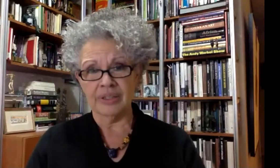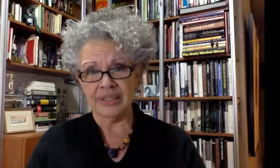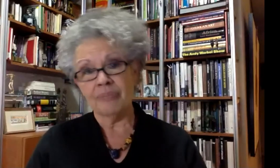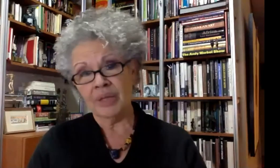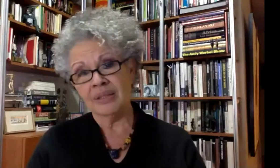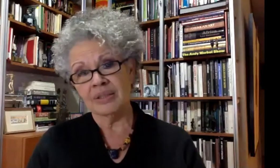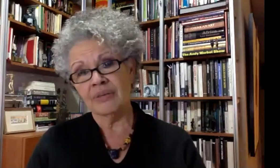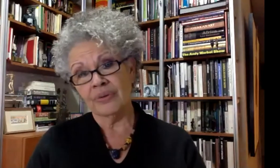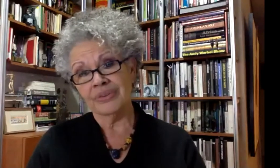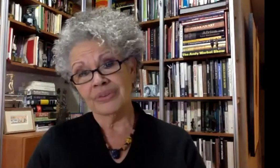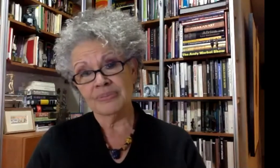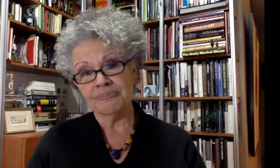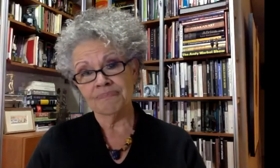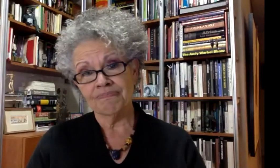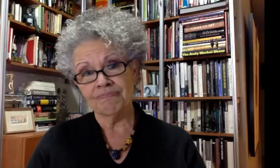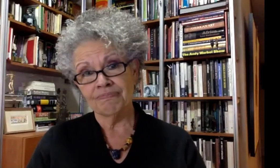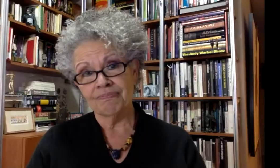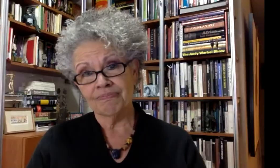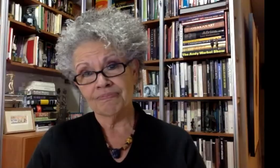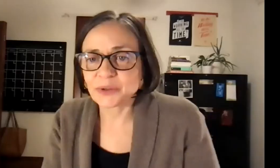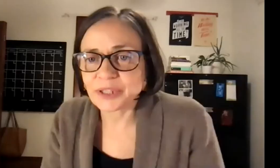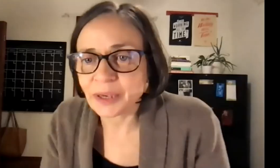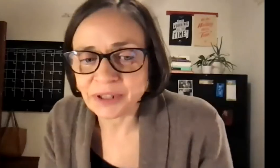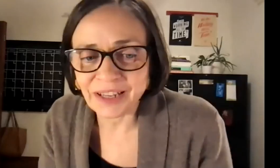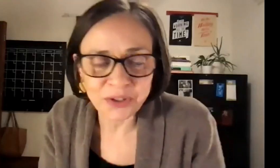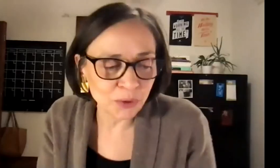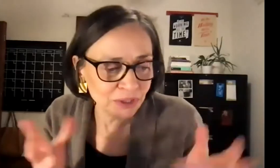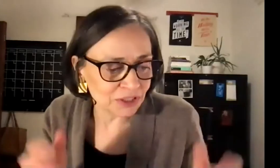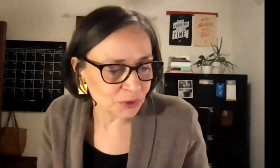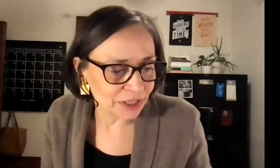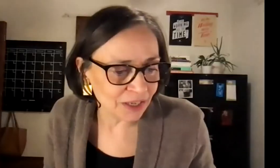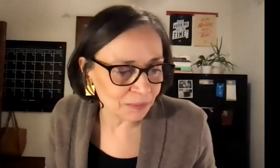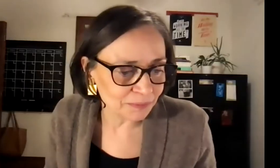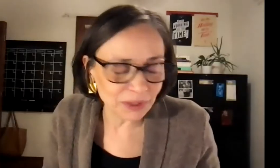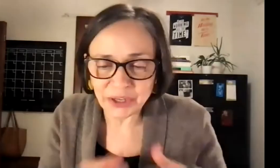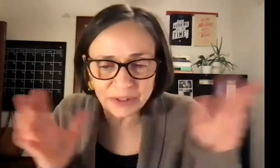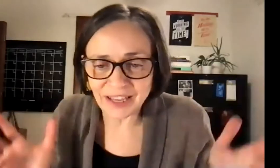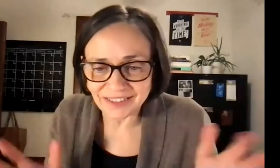change, it seems like things changed, like for instance, I know in, in the, in your essay you mentioned that it's... well, you talked about being a forgotten exhibition and by